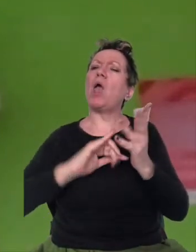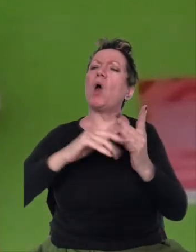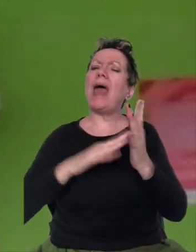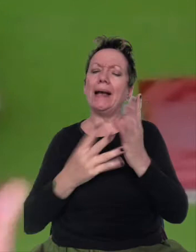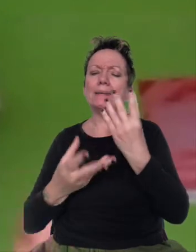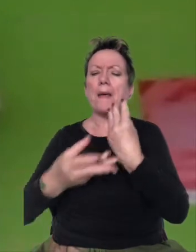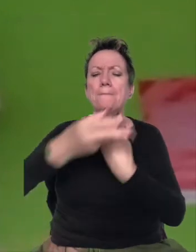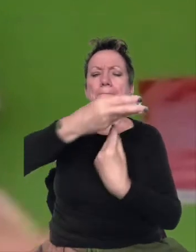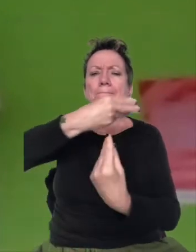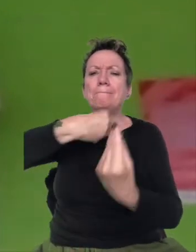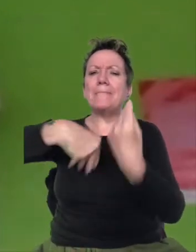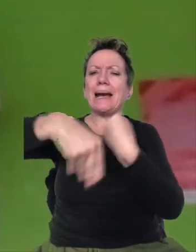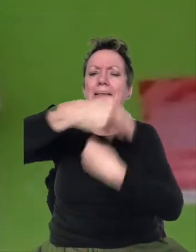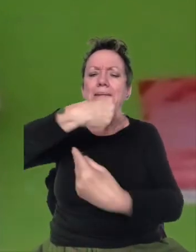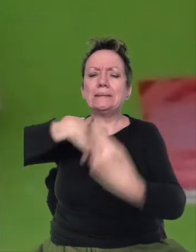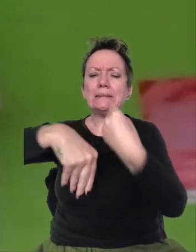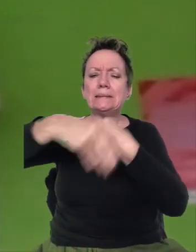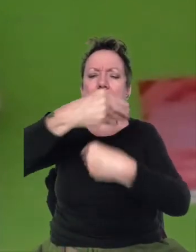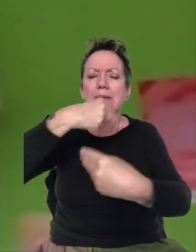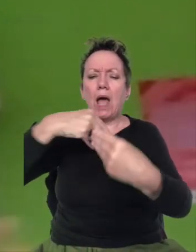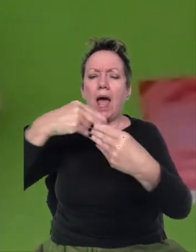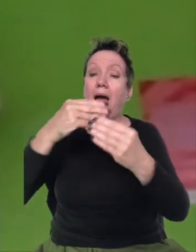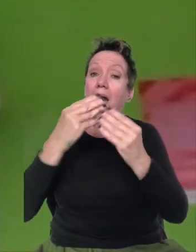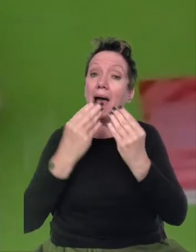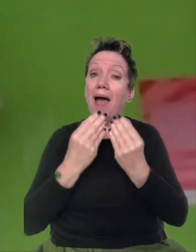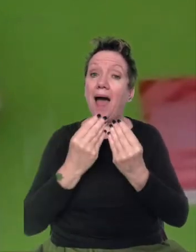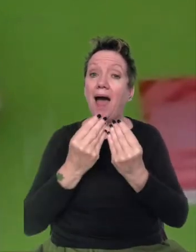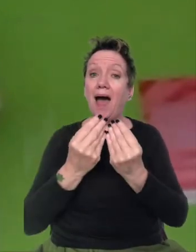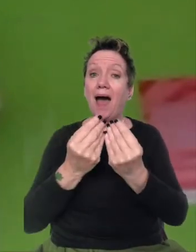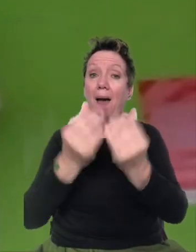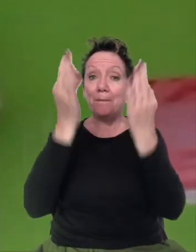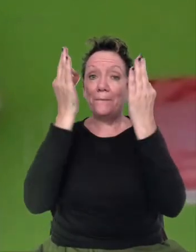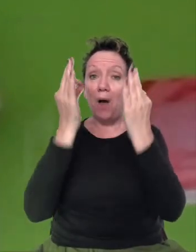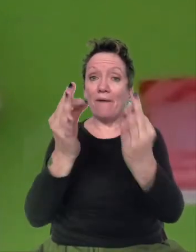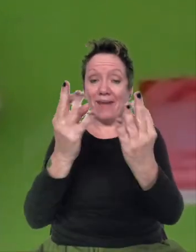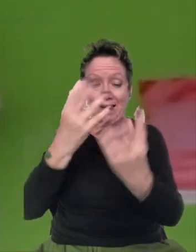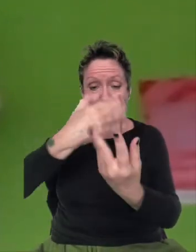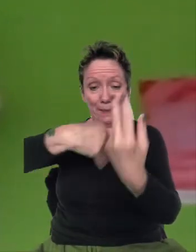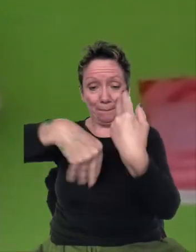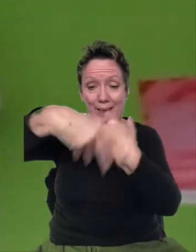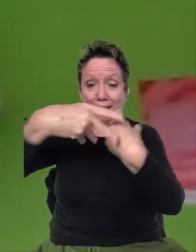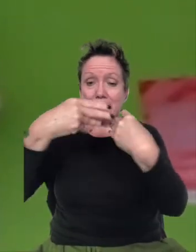You mix two things together until they're perfectly blended fused, look closer, the